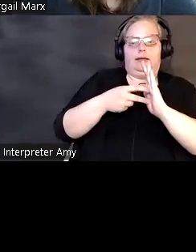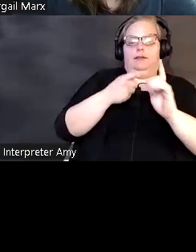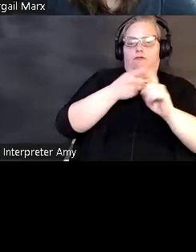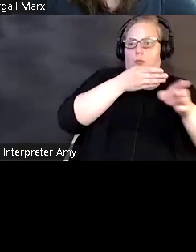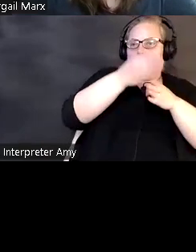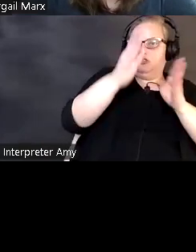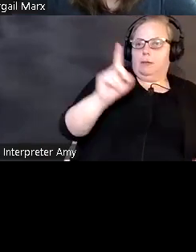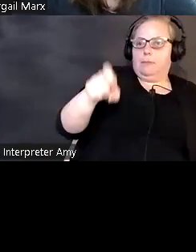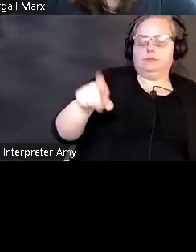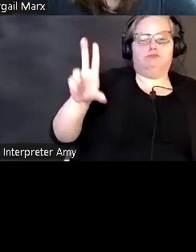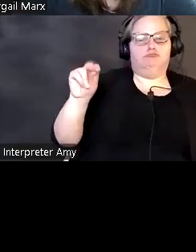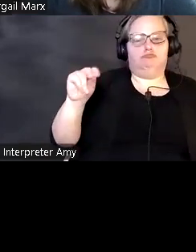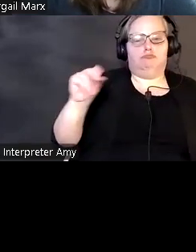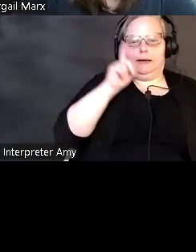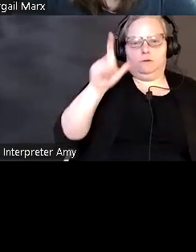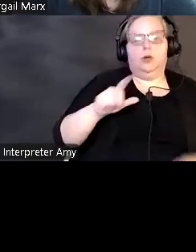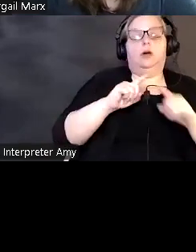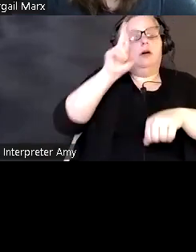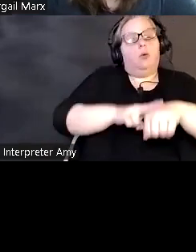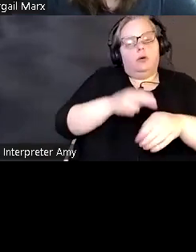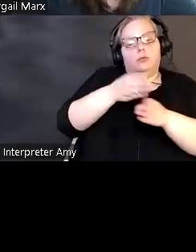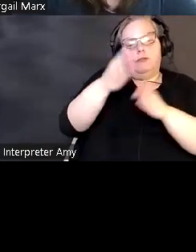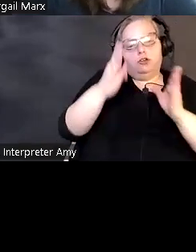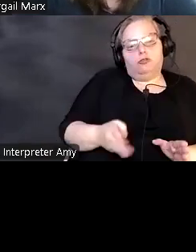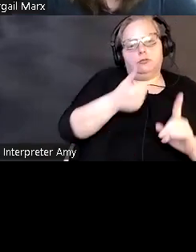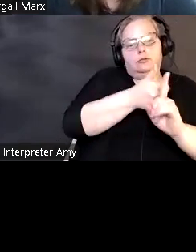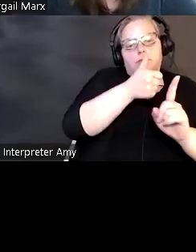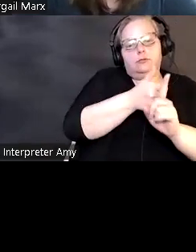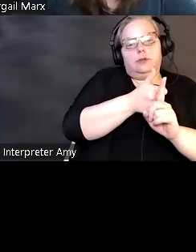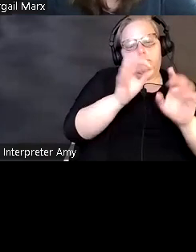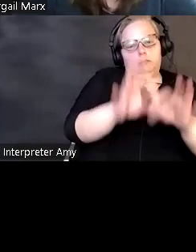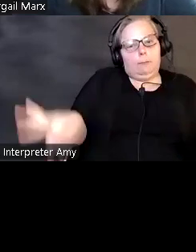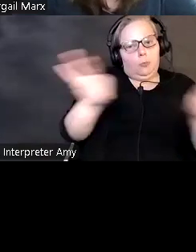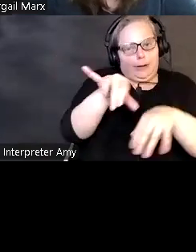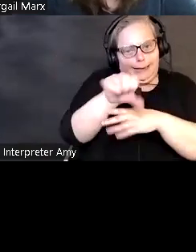I think like of course professionals are an important tool in your tool belt,